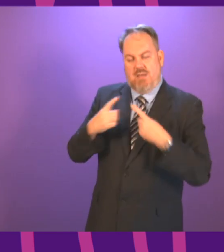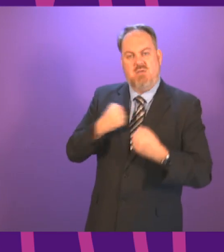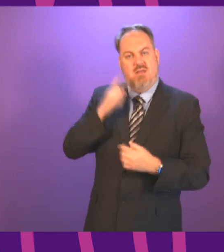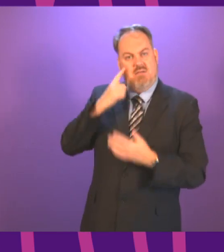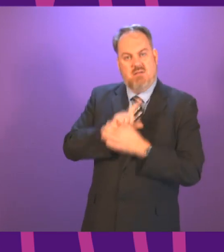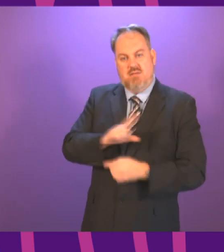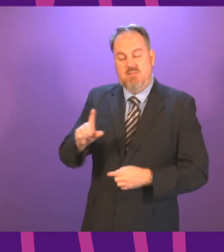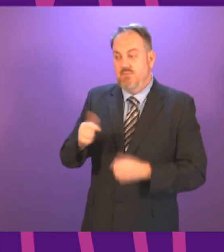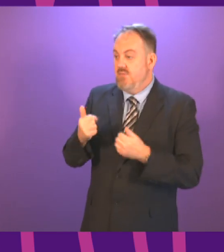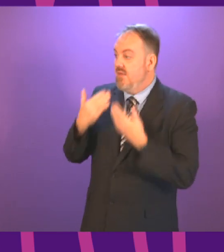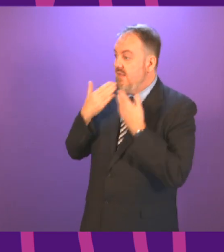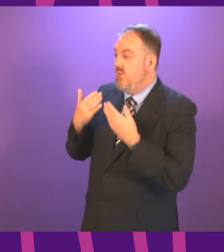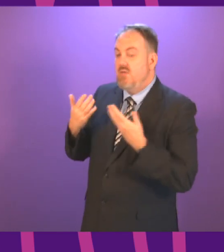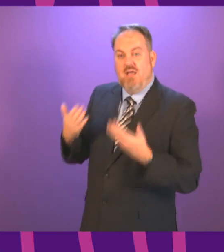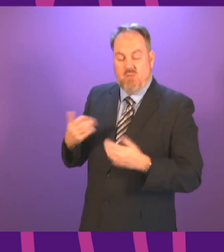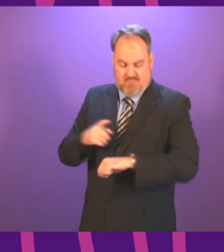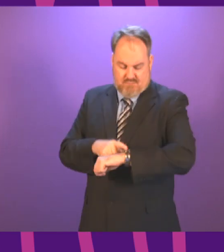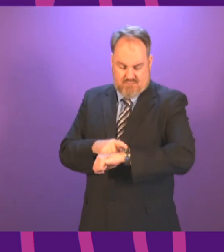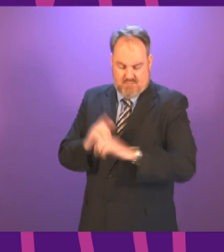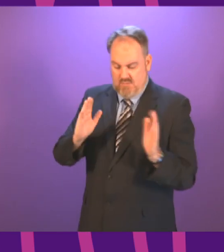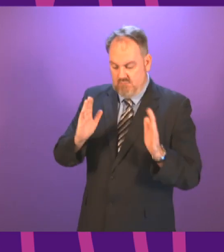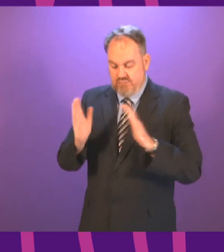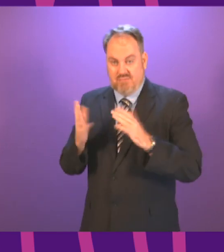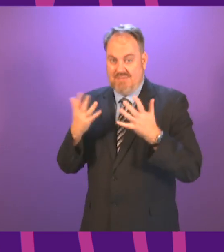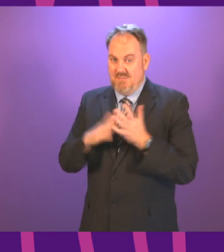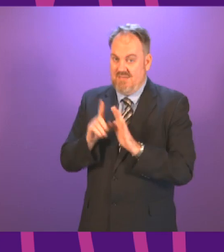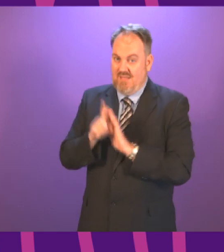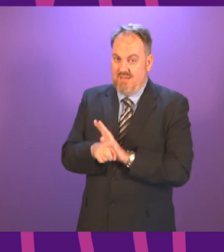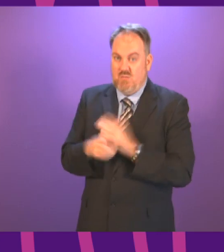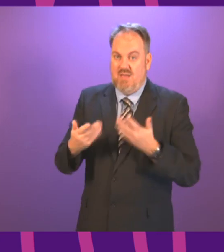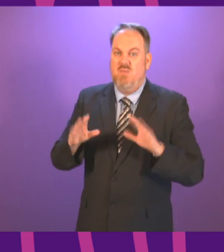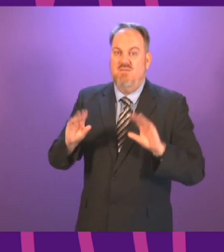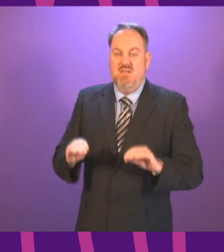The Presiding Officer: I have let the session run on for an extra